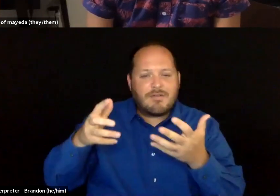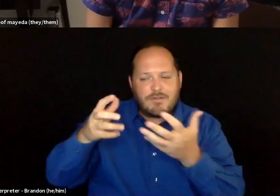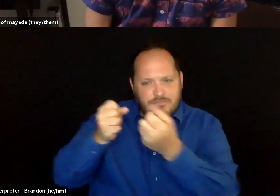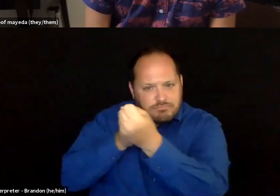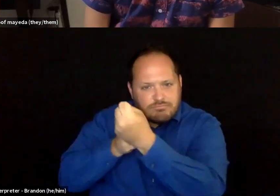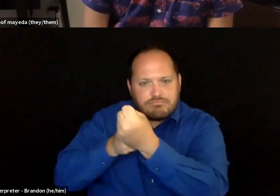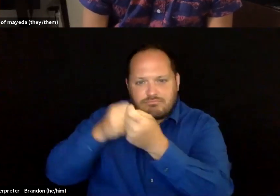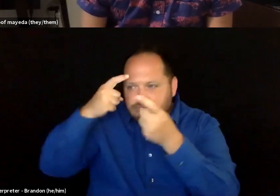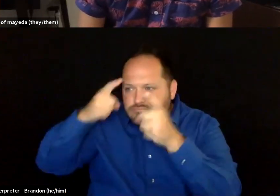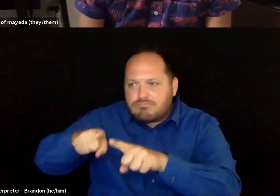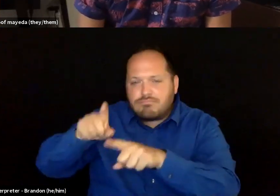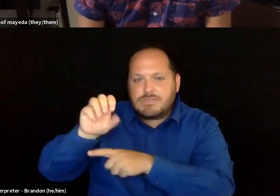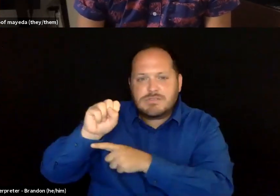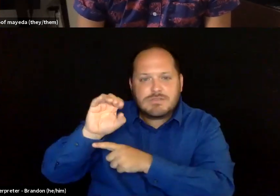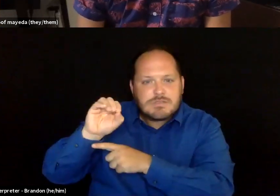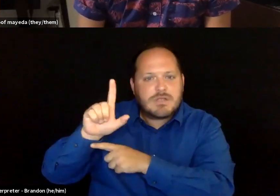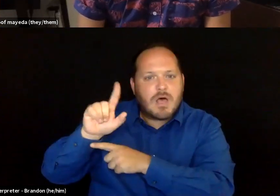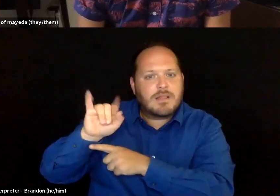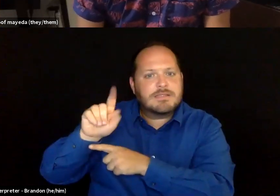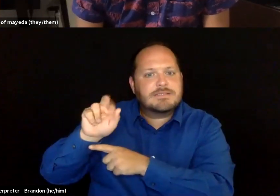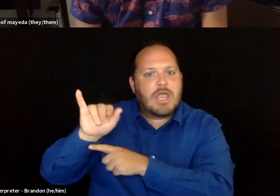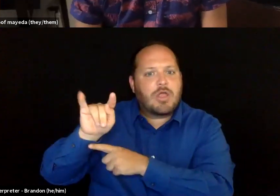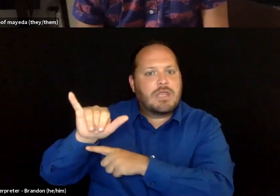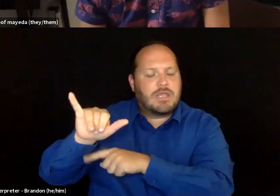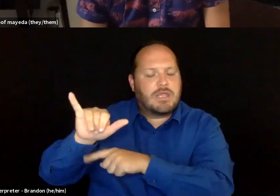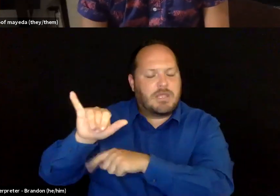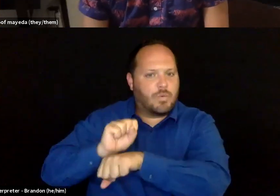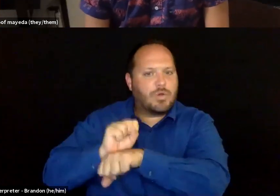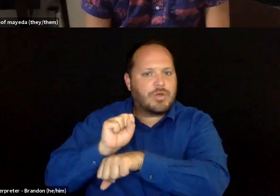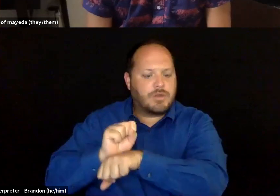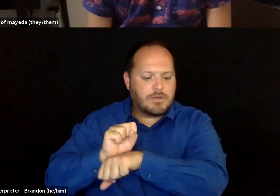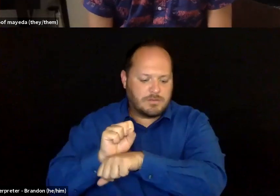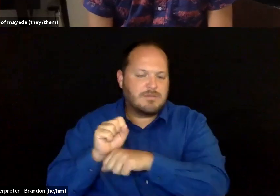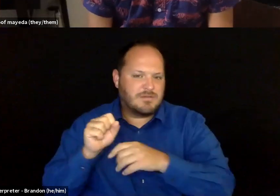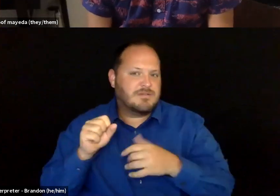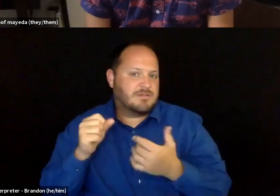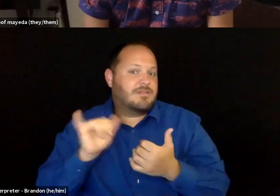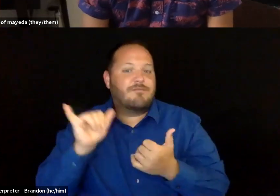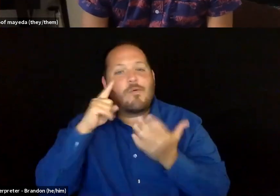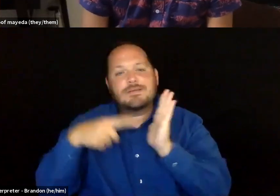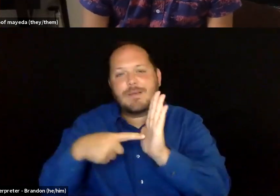Oregon assuming not Portland, not Eugene? Yeah.